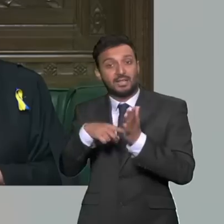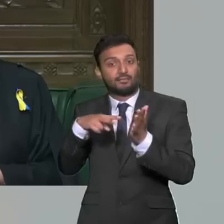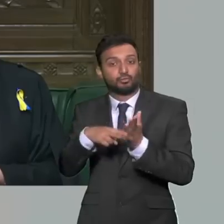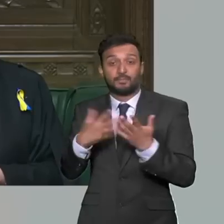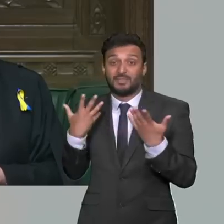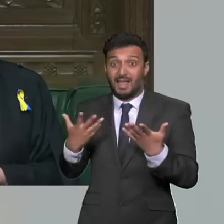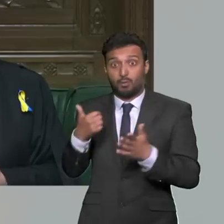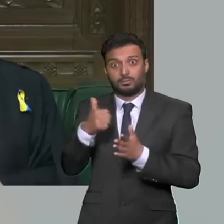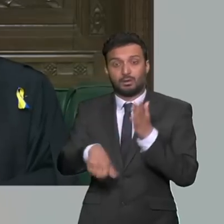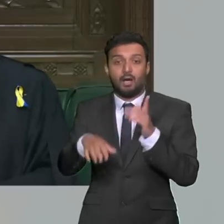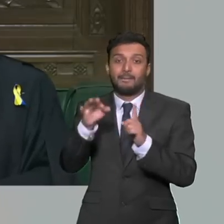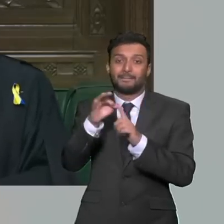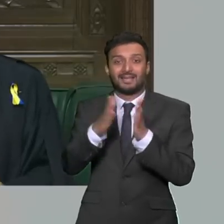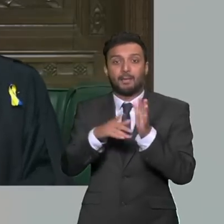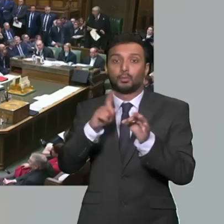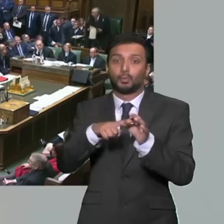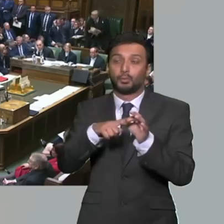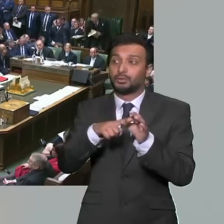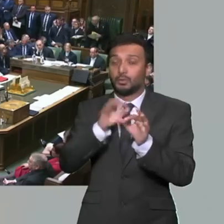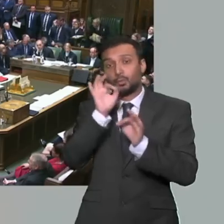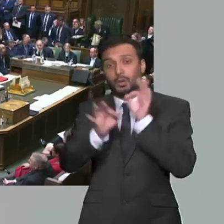Anthony Browne (South Cambridgeshire) (Con) Q1. If he will list his official engagements for Wednesday 25 May.